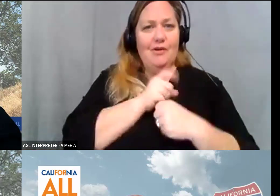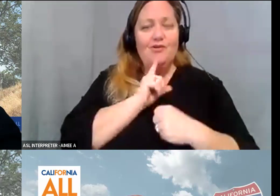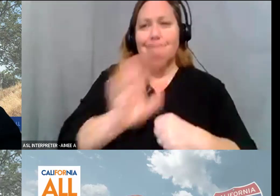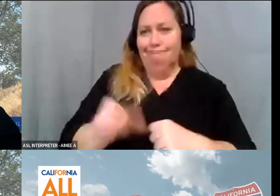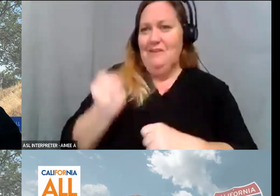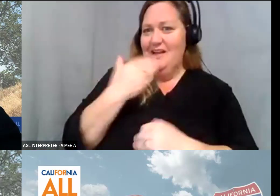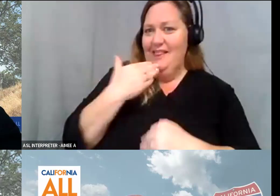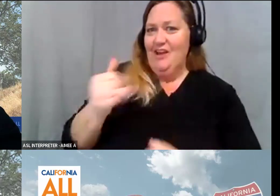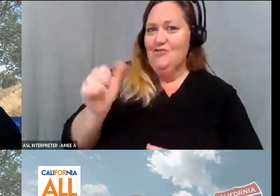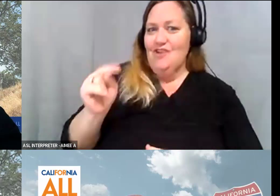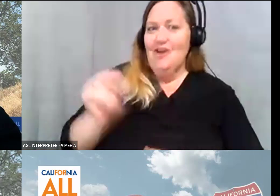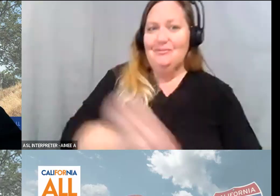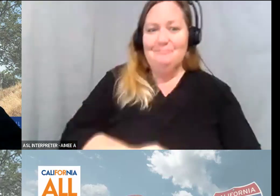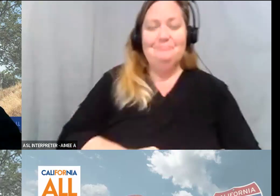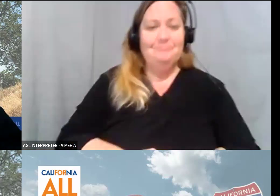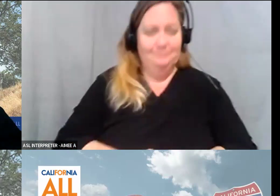Yeah. And does